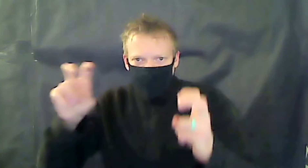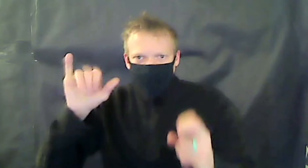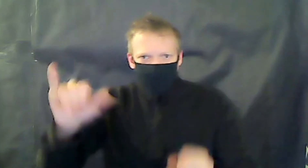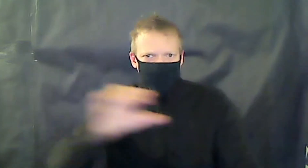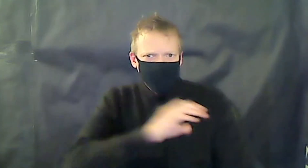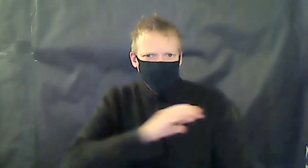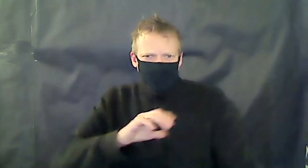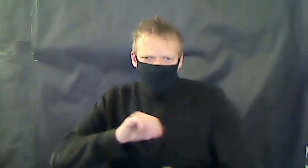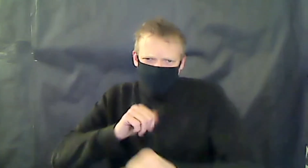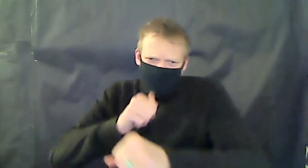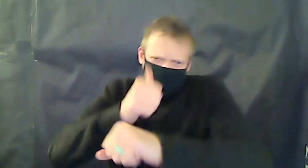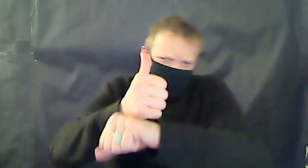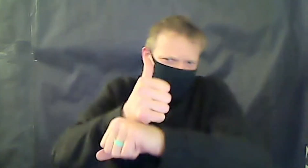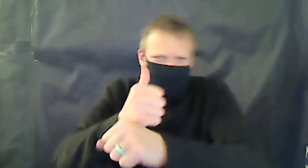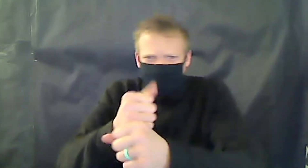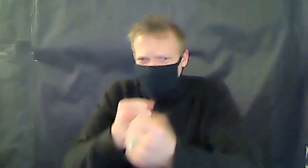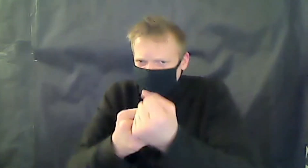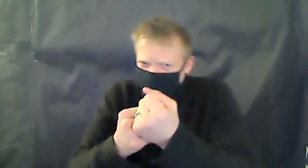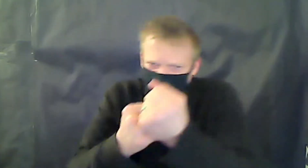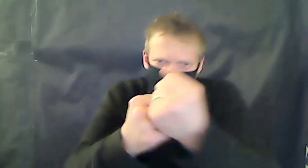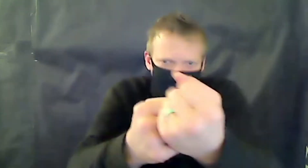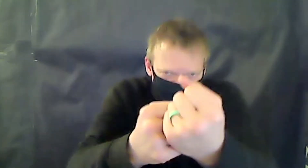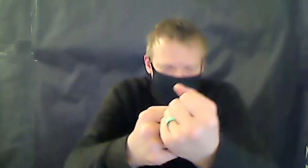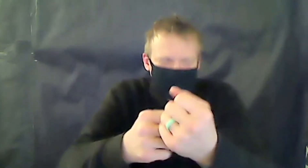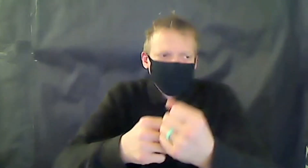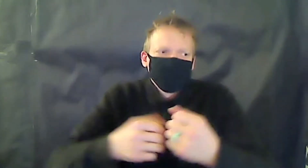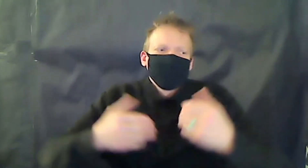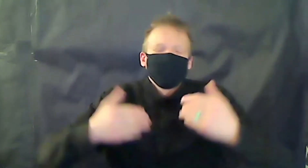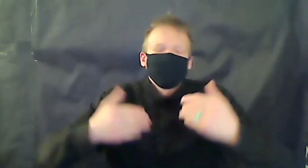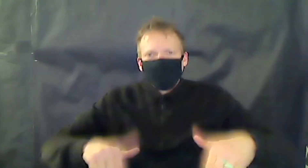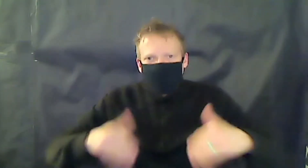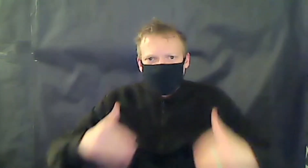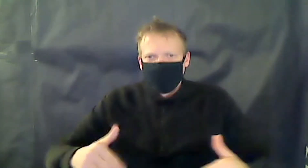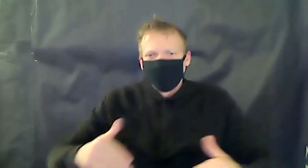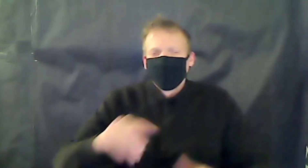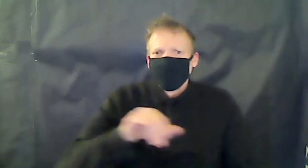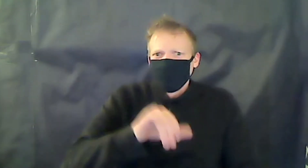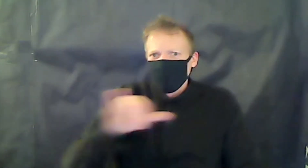and making sure that folks knew that hearing loss is a public health issue,